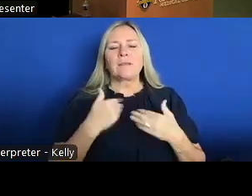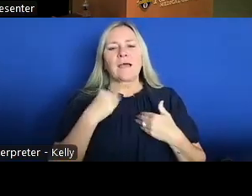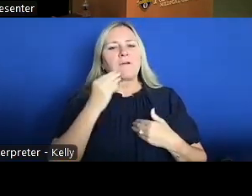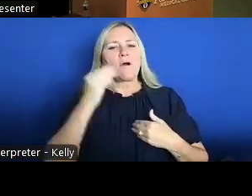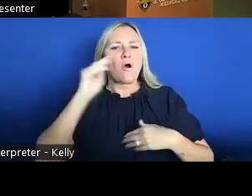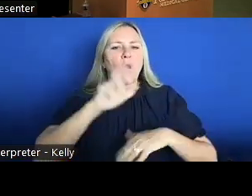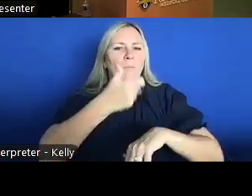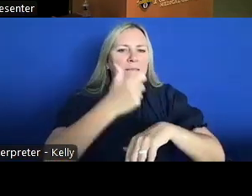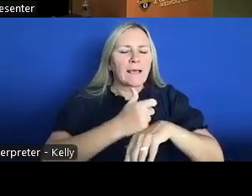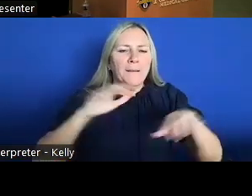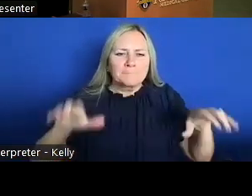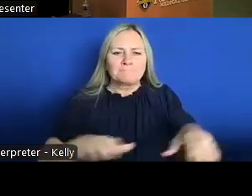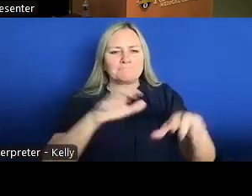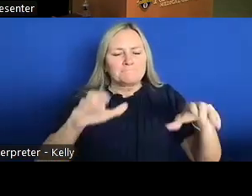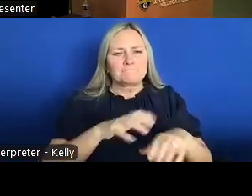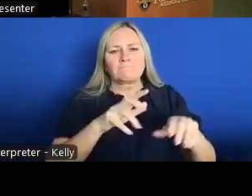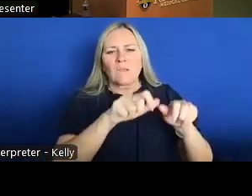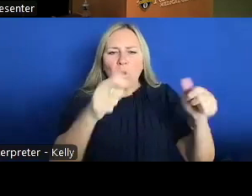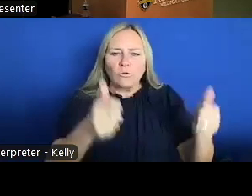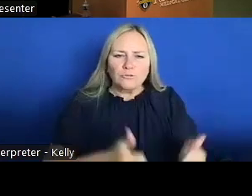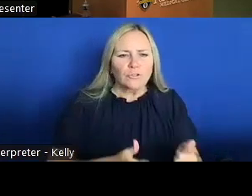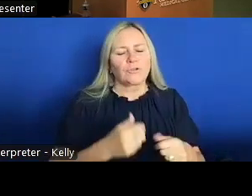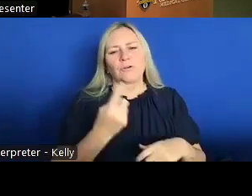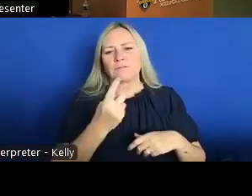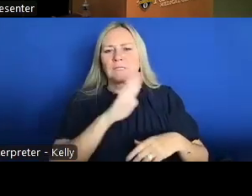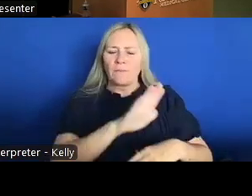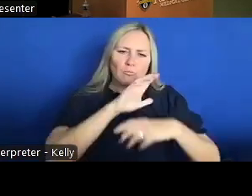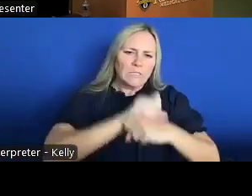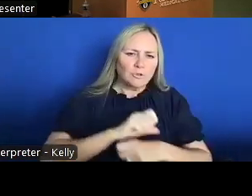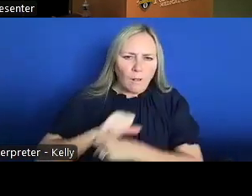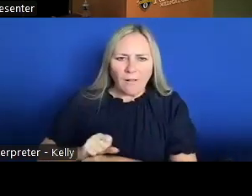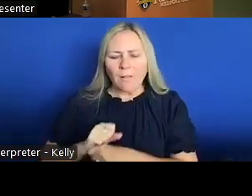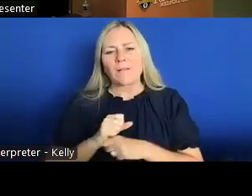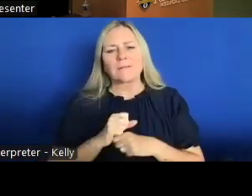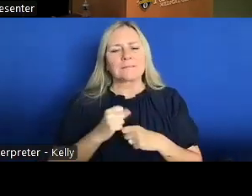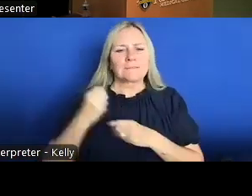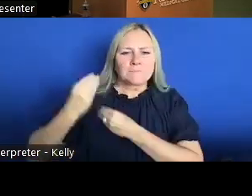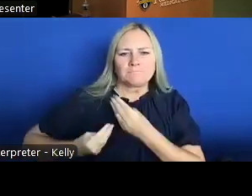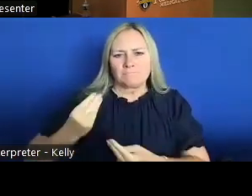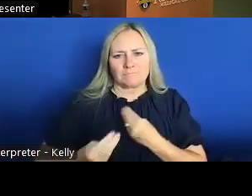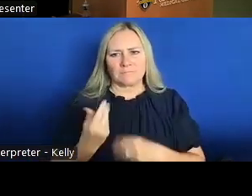uh were really helpful in healing so we need to ask about how can you how do you find that